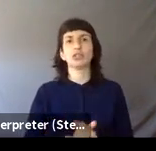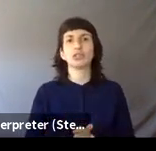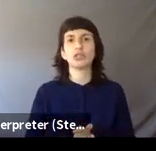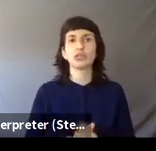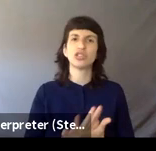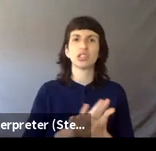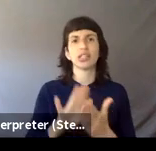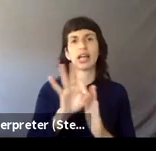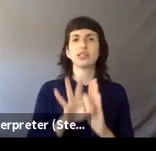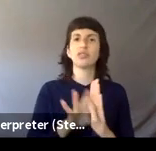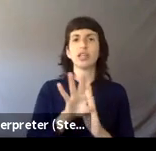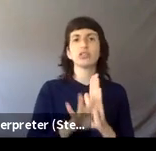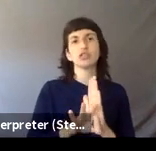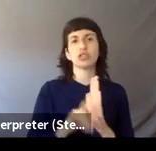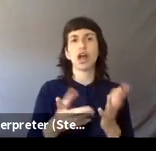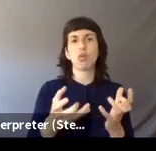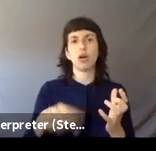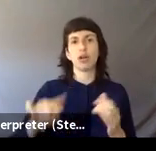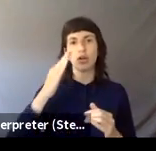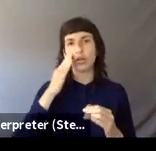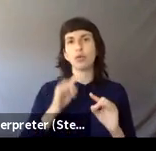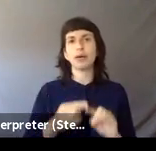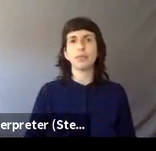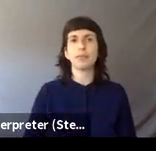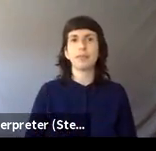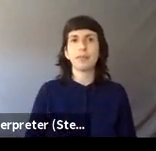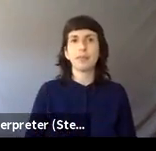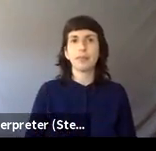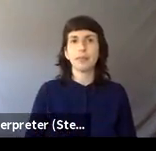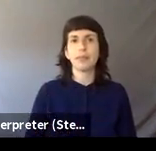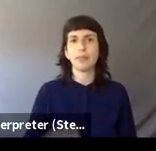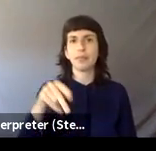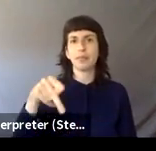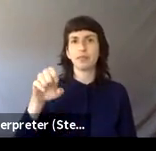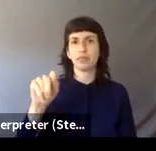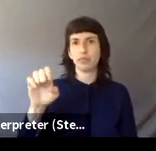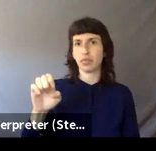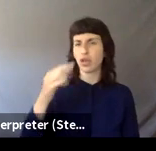If I click that, students can go in, they can make all their, they can respond to prompts, to do whatever you're asking them to doer.